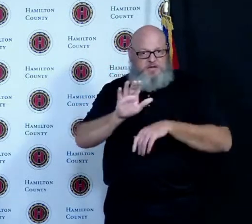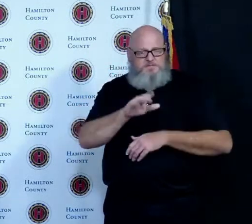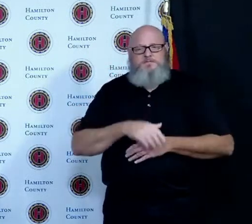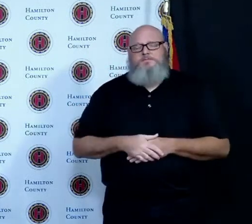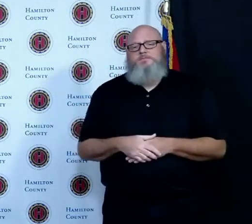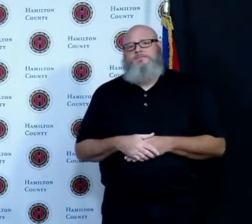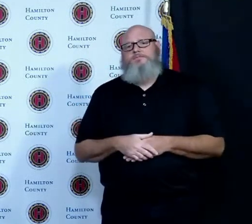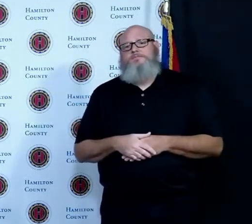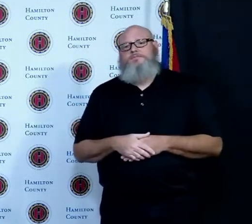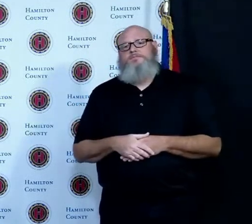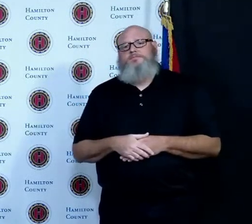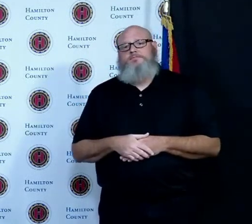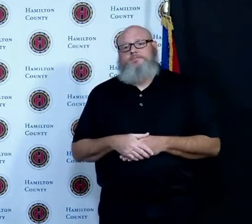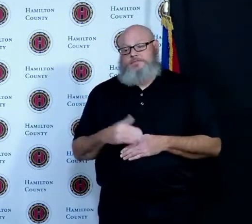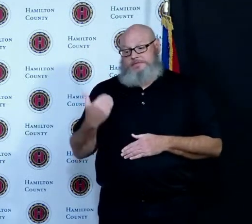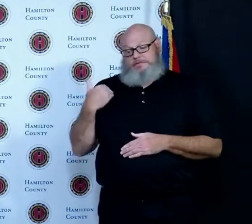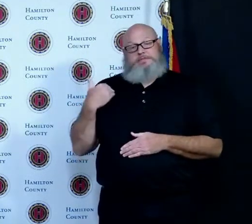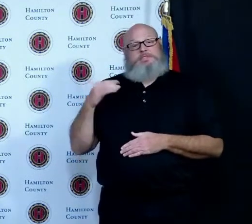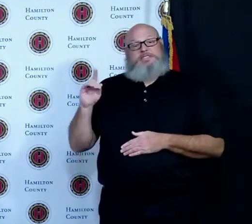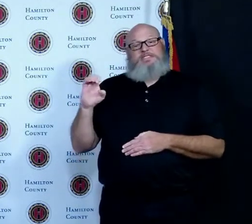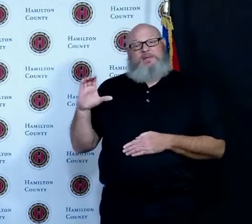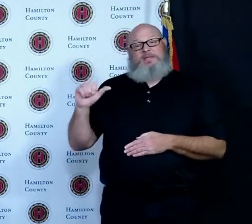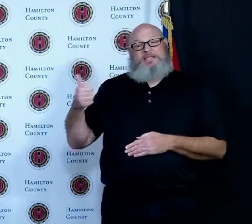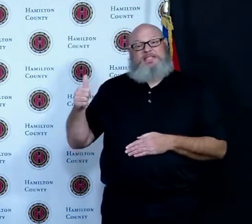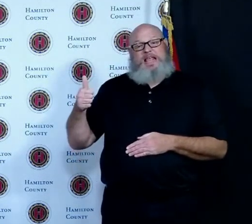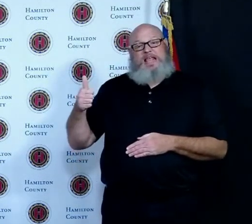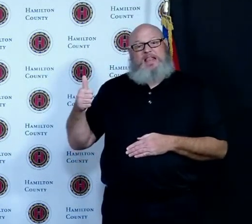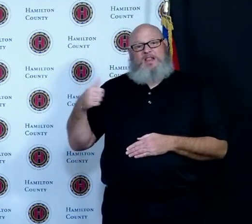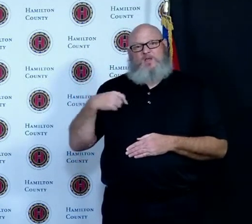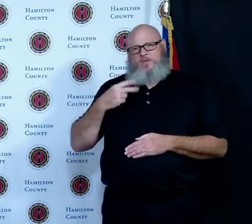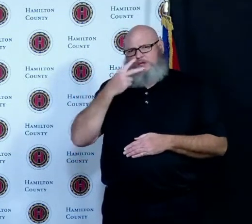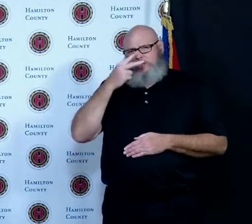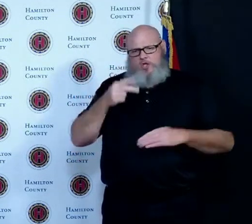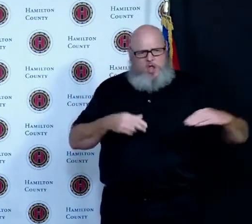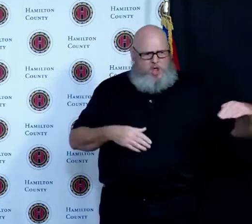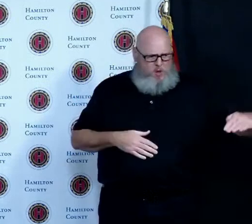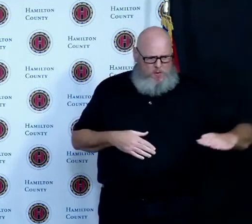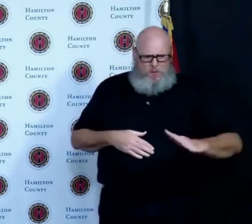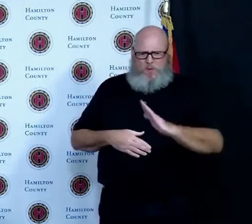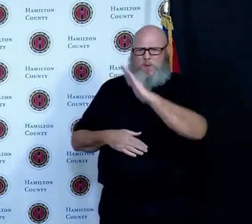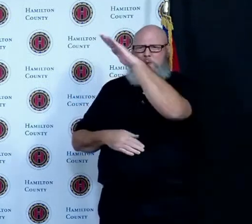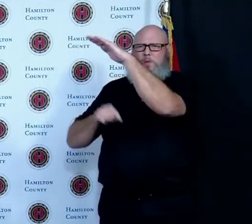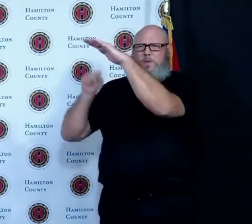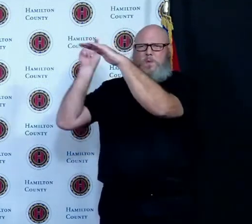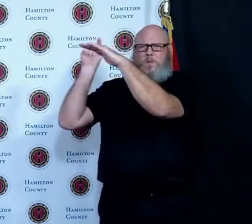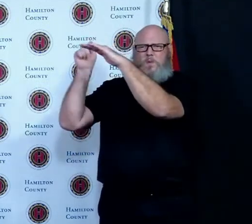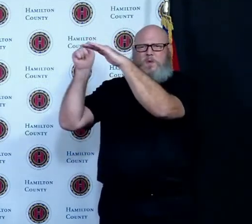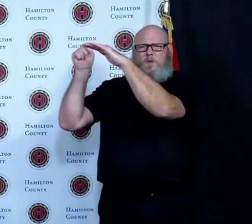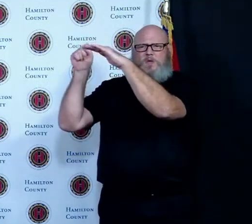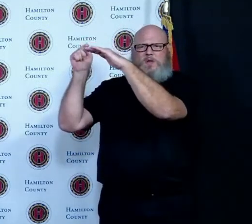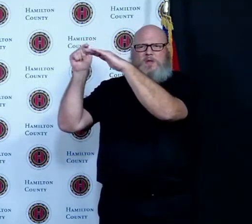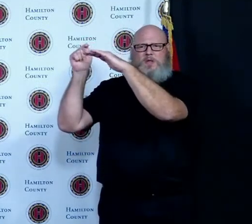10th we saw our last peak of cases we've kind of been declining over the last since December 10th